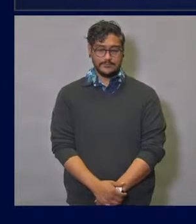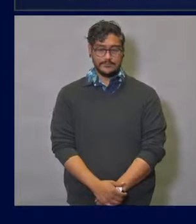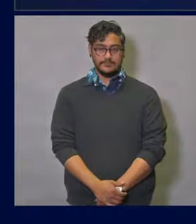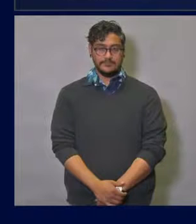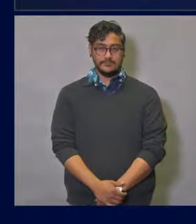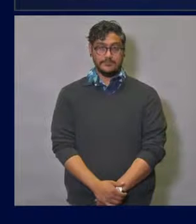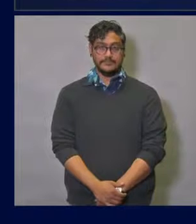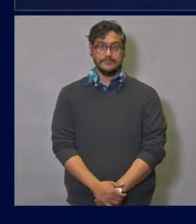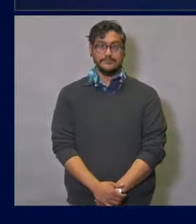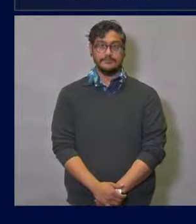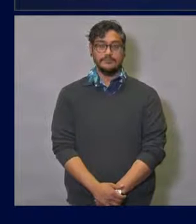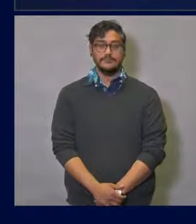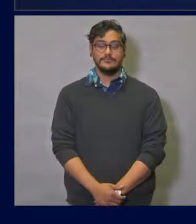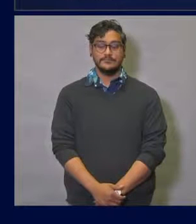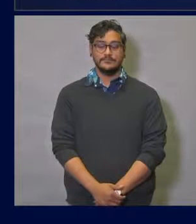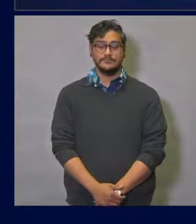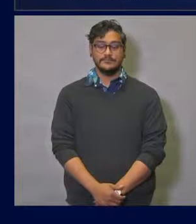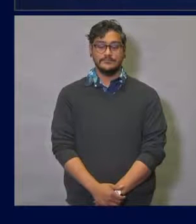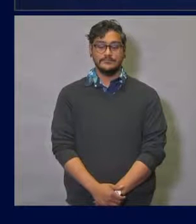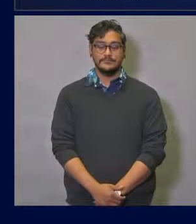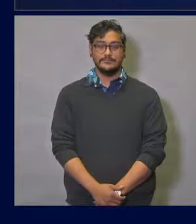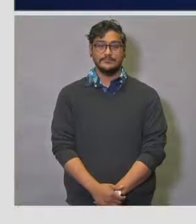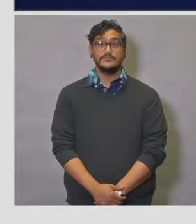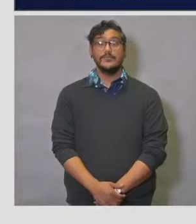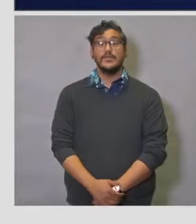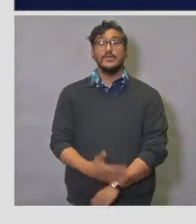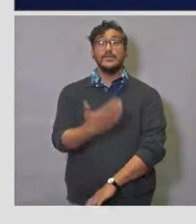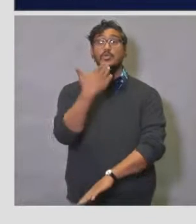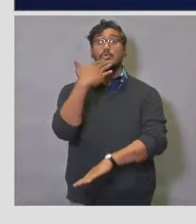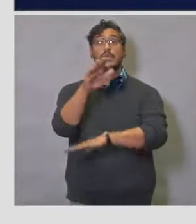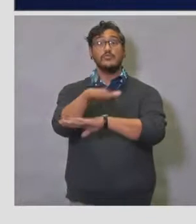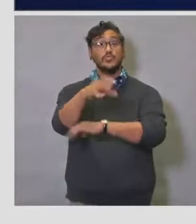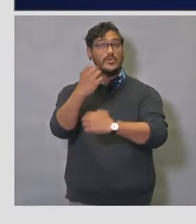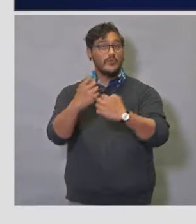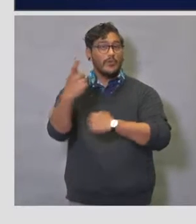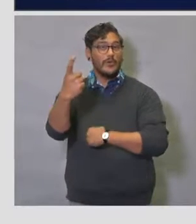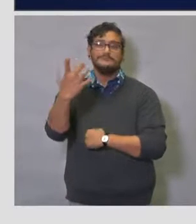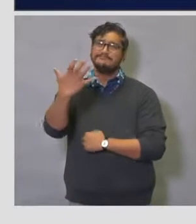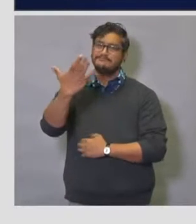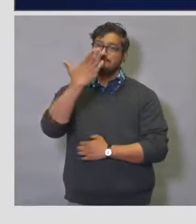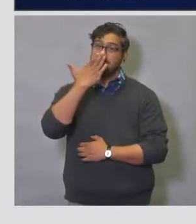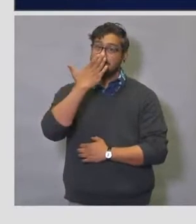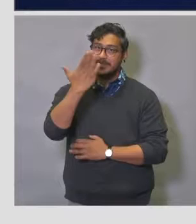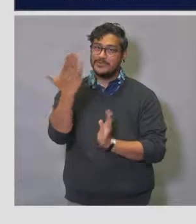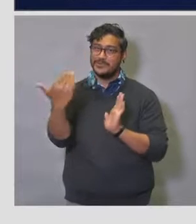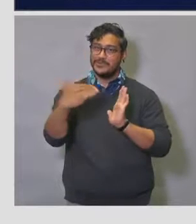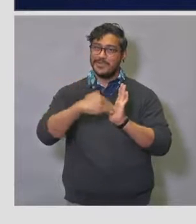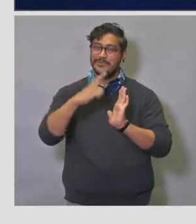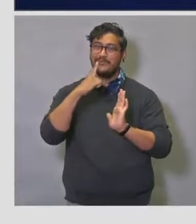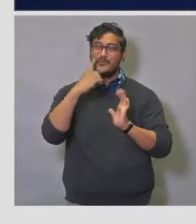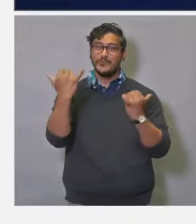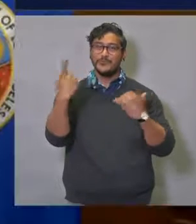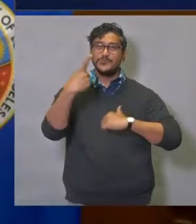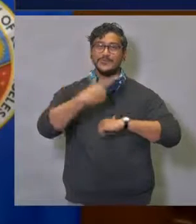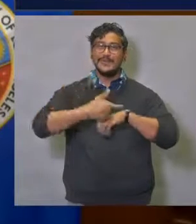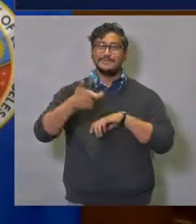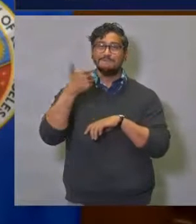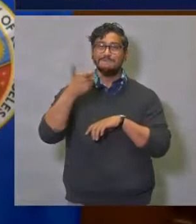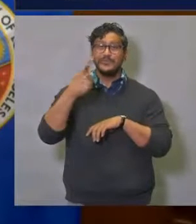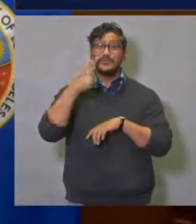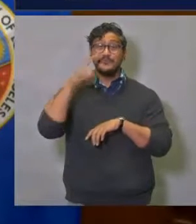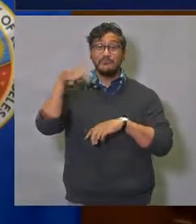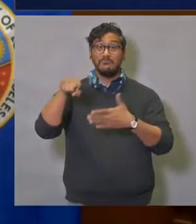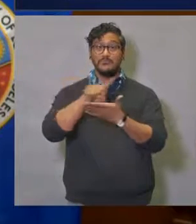THE HOST DIRECTLY.